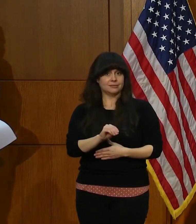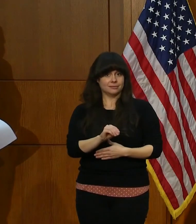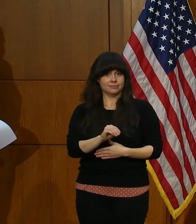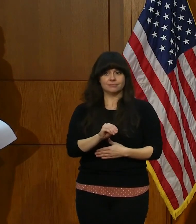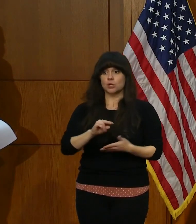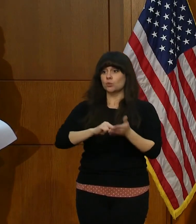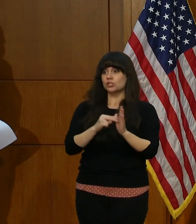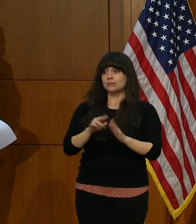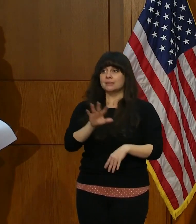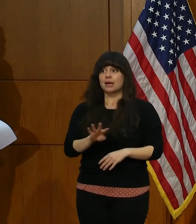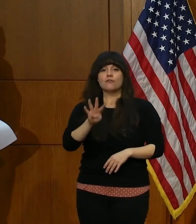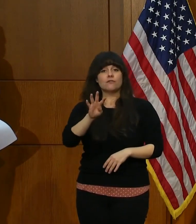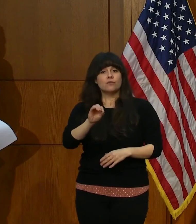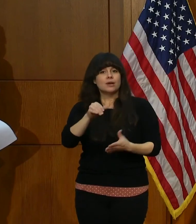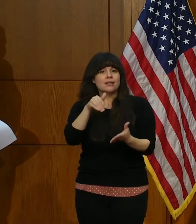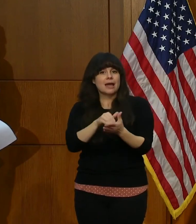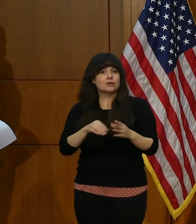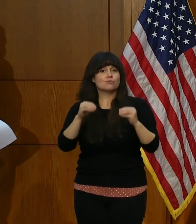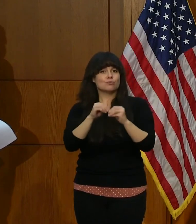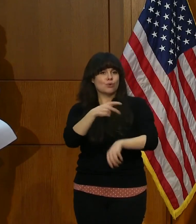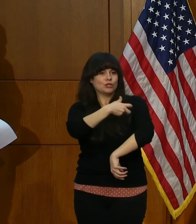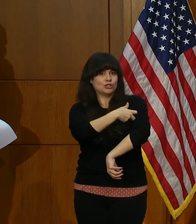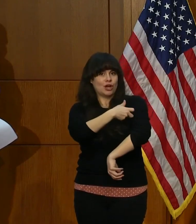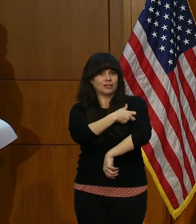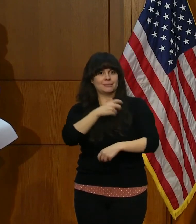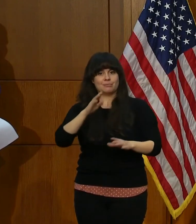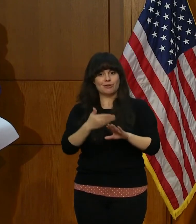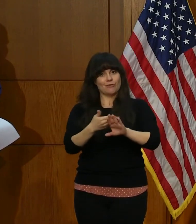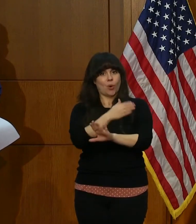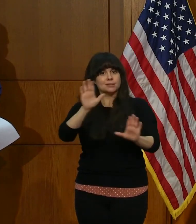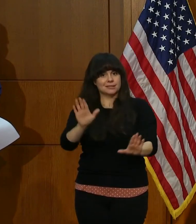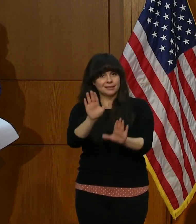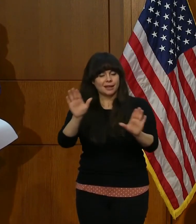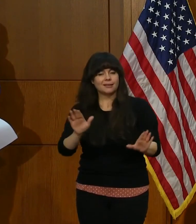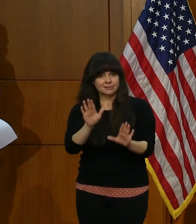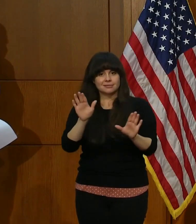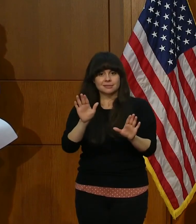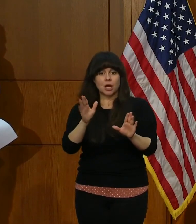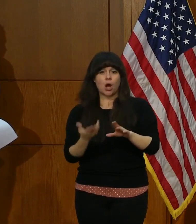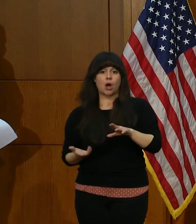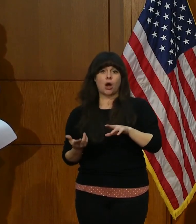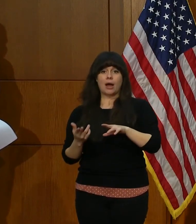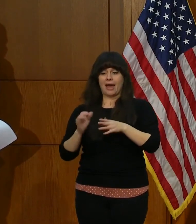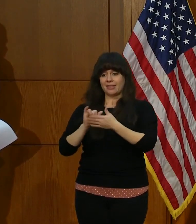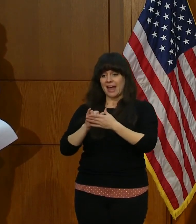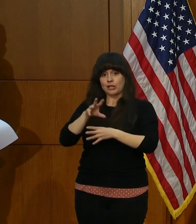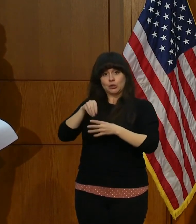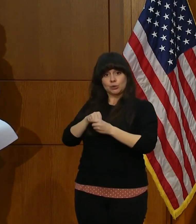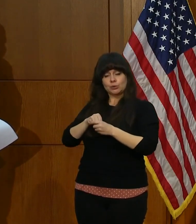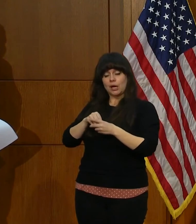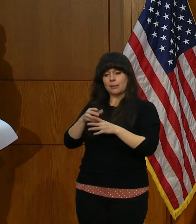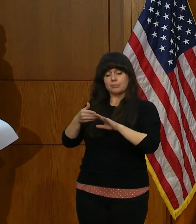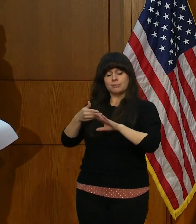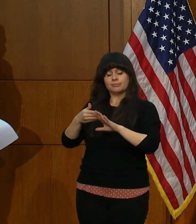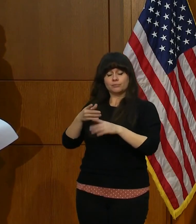ABOUT 20. THAT'S ABOUT 40,000